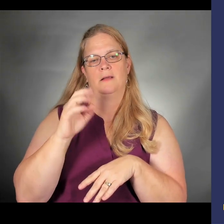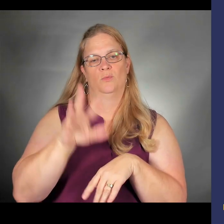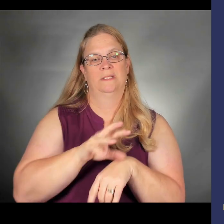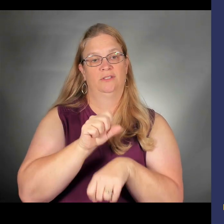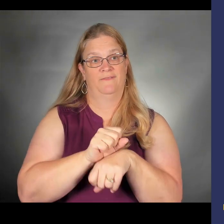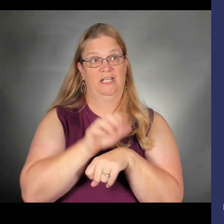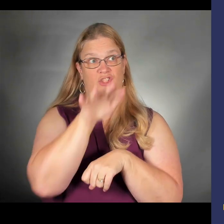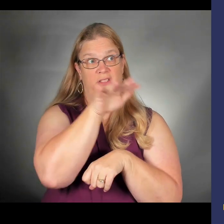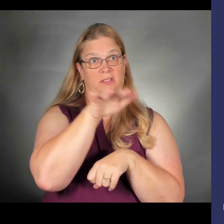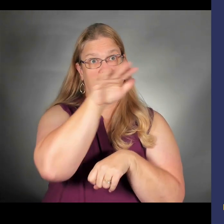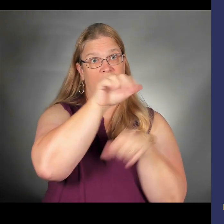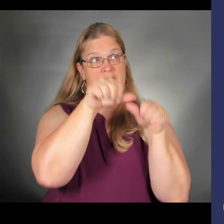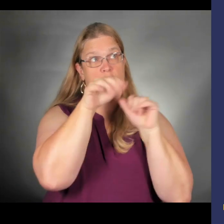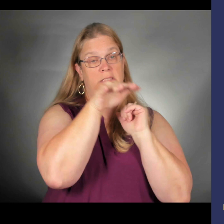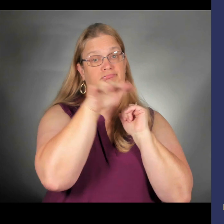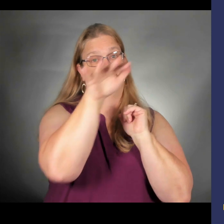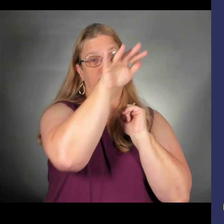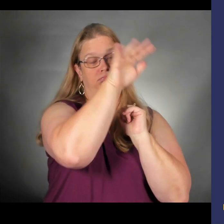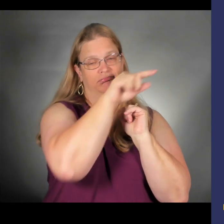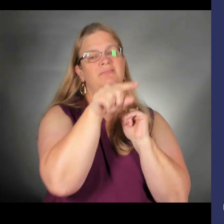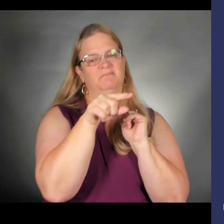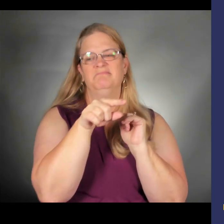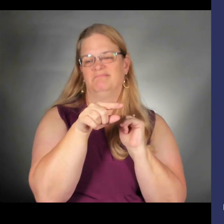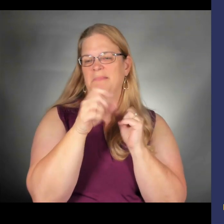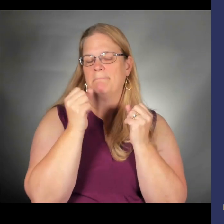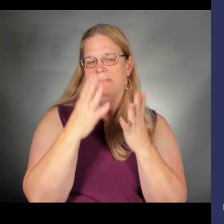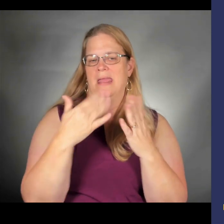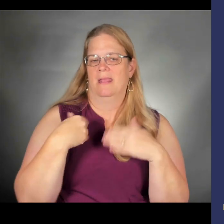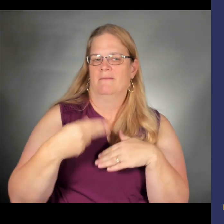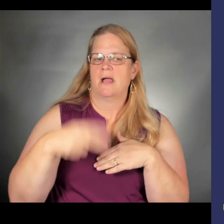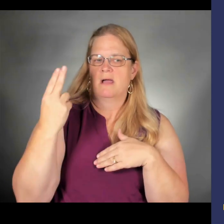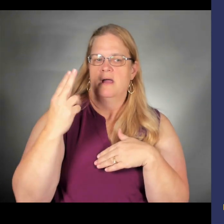If you think about Indian reservations across the United States,